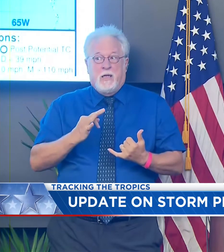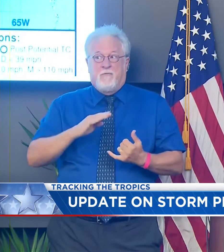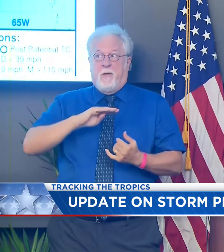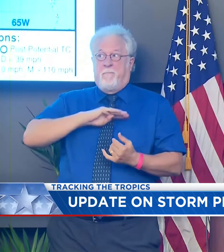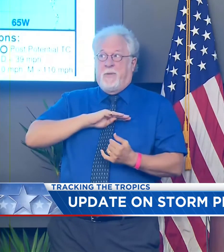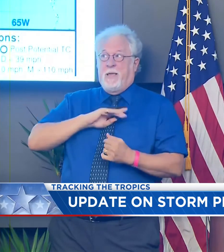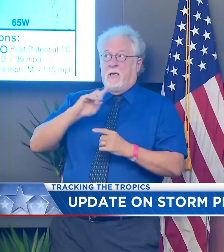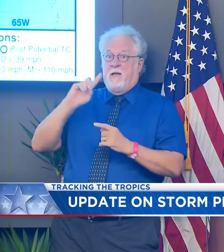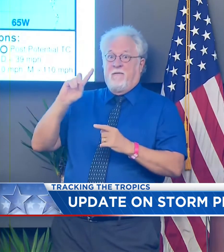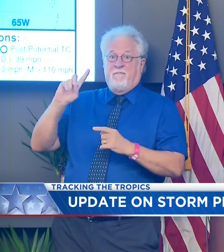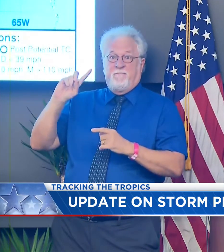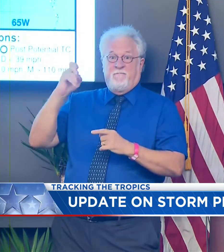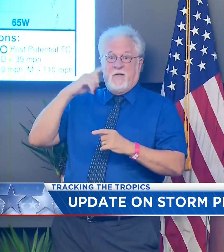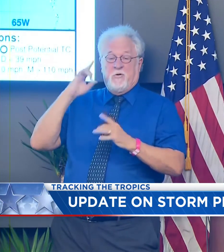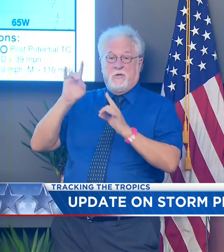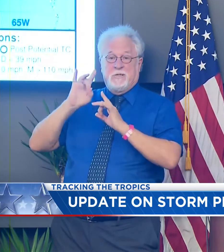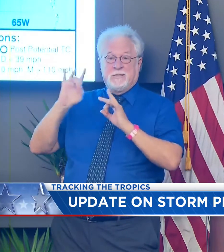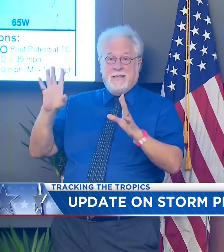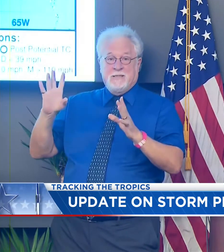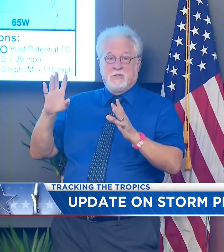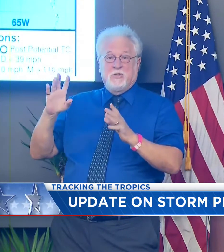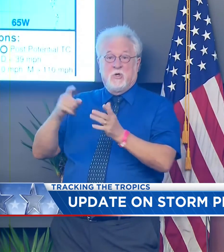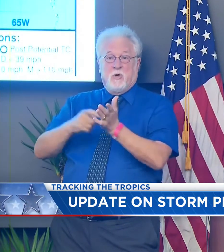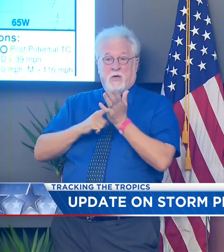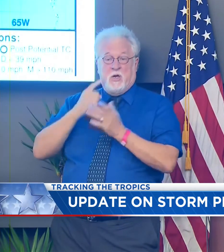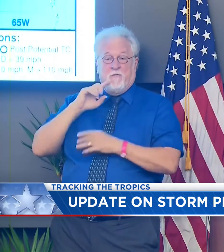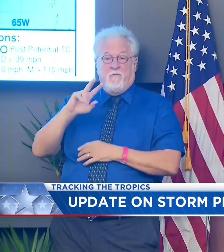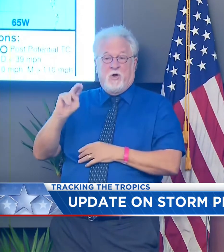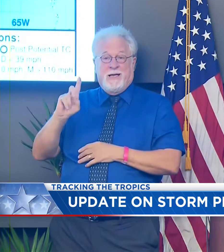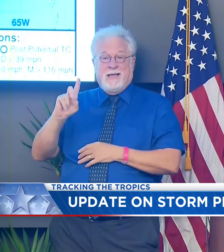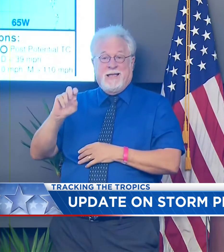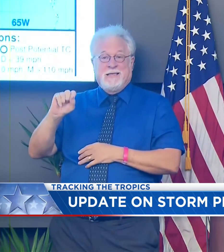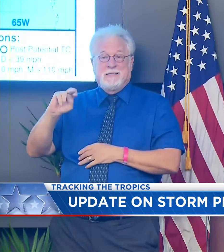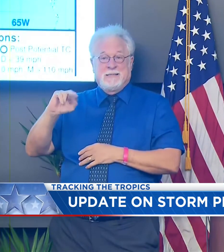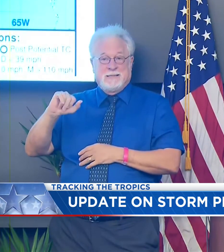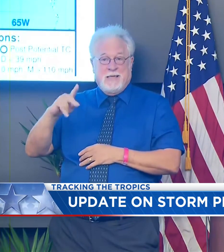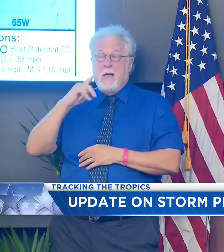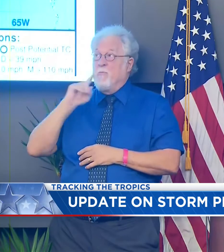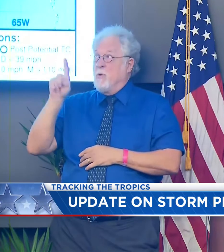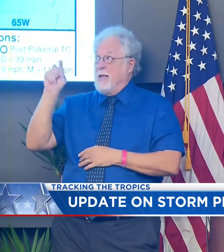TODAY ON THESE OFFICE CLOSURES. WE KNOW A LOT OF PEOPLE